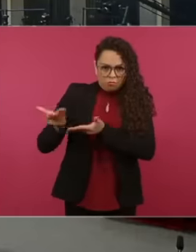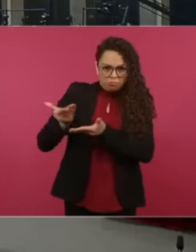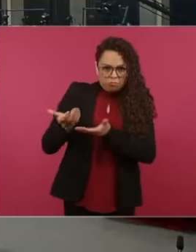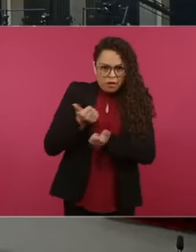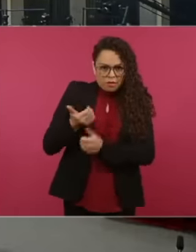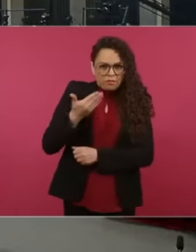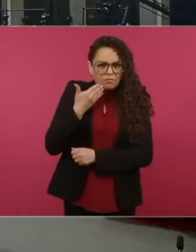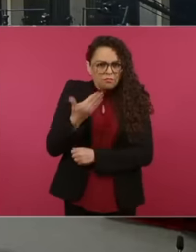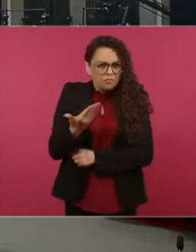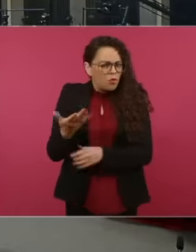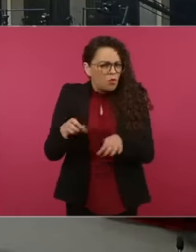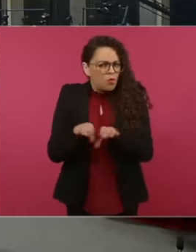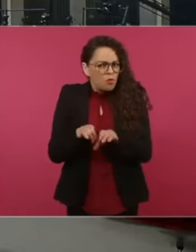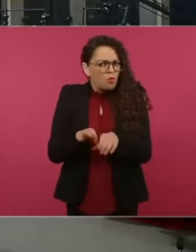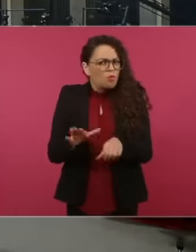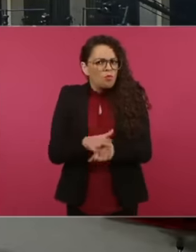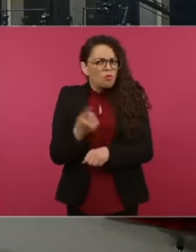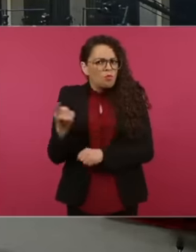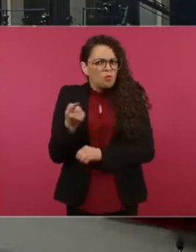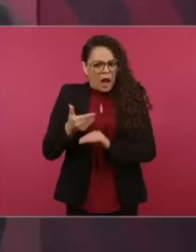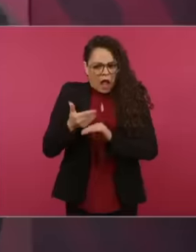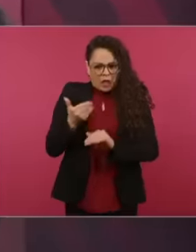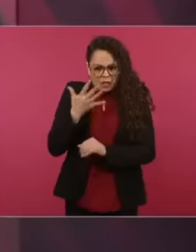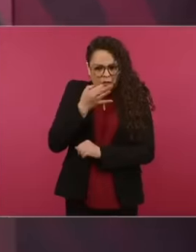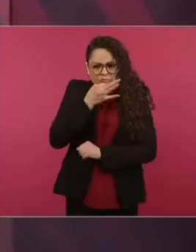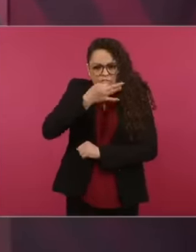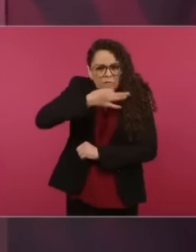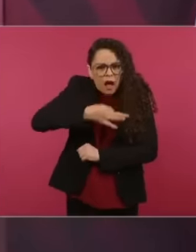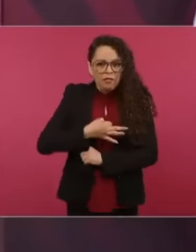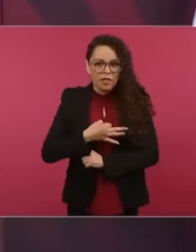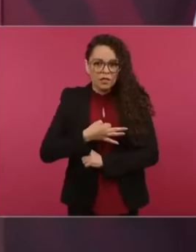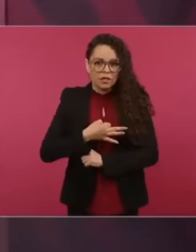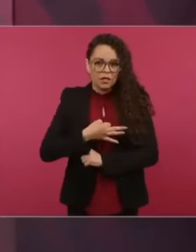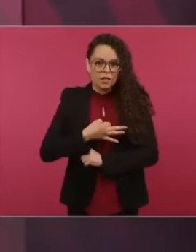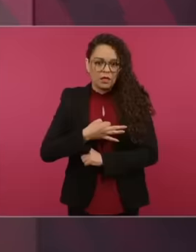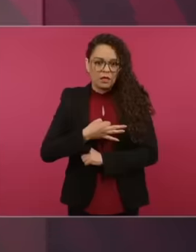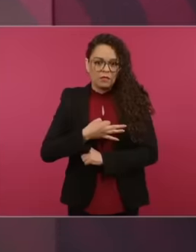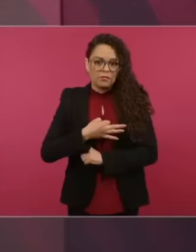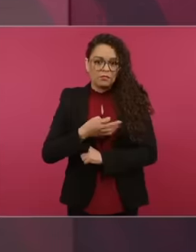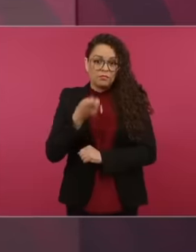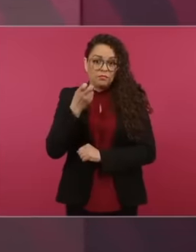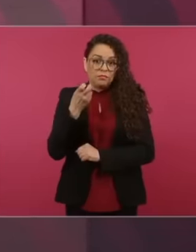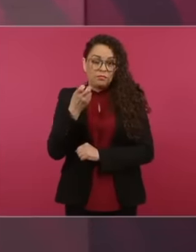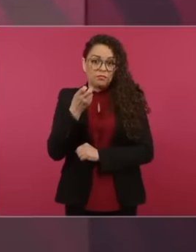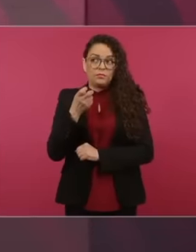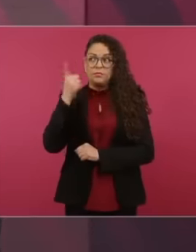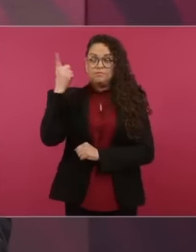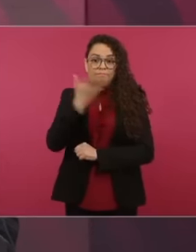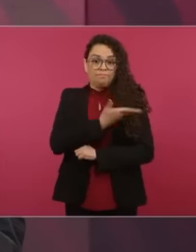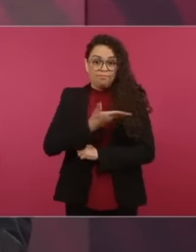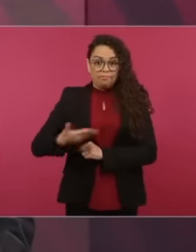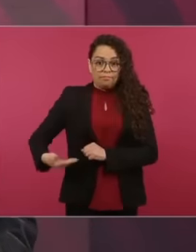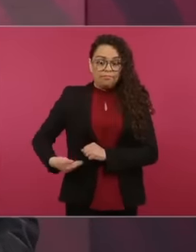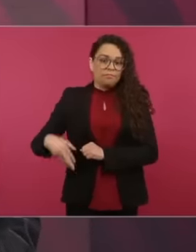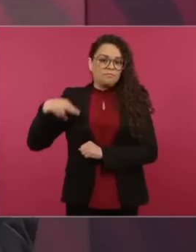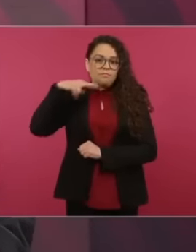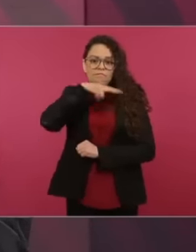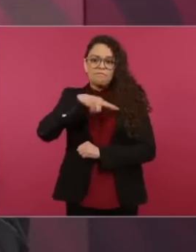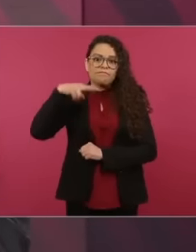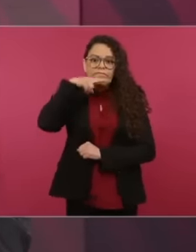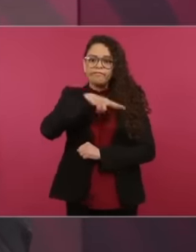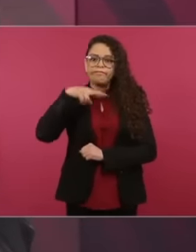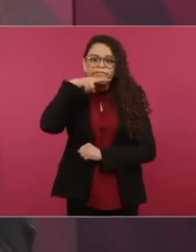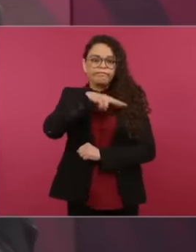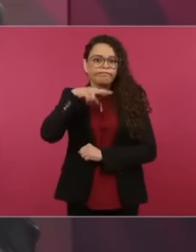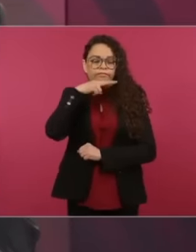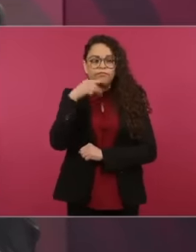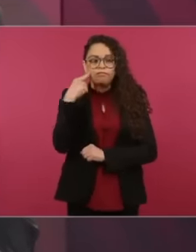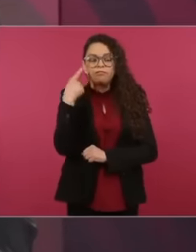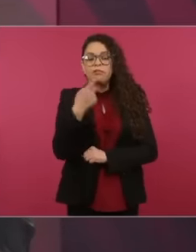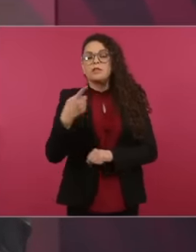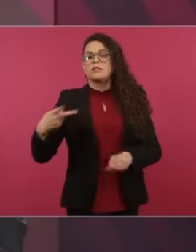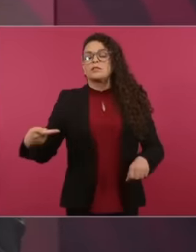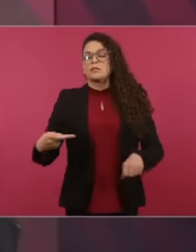and the president immediately intervened, there I knew that he was not